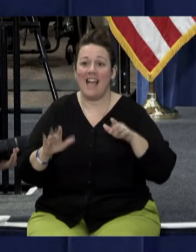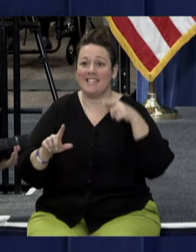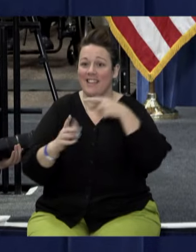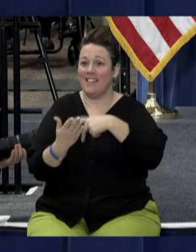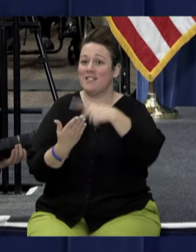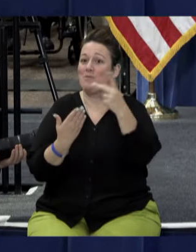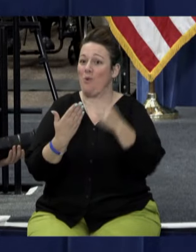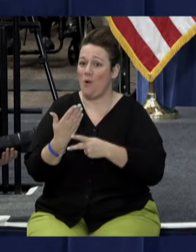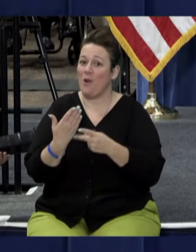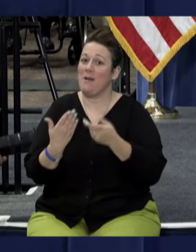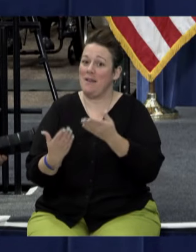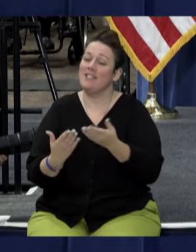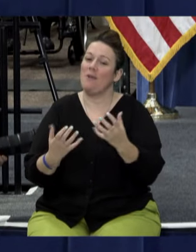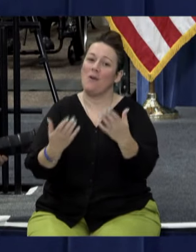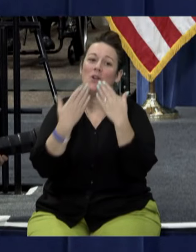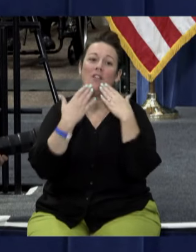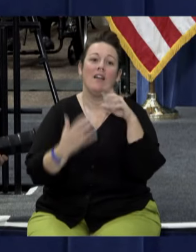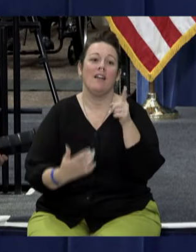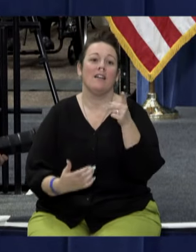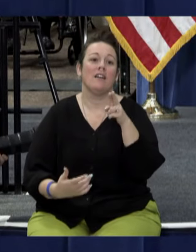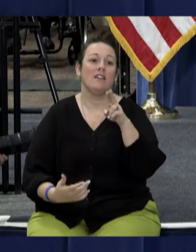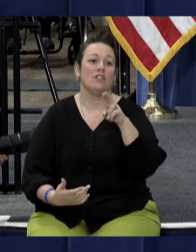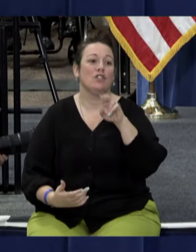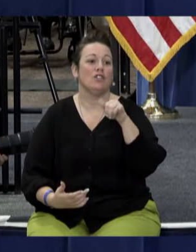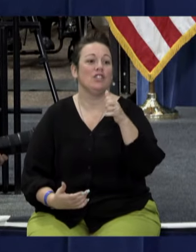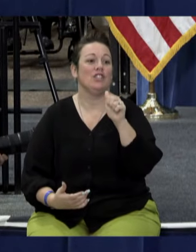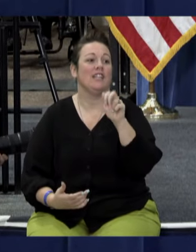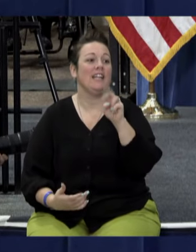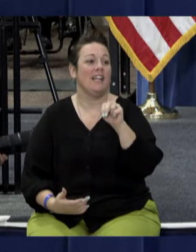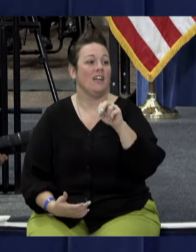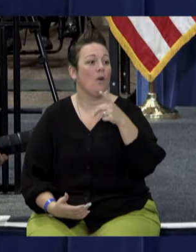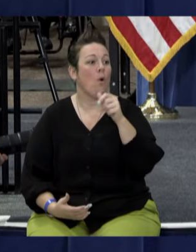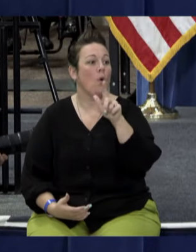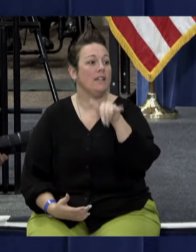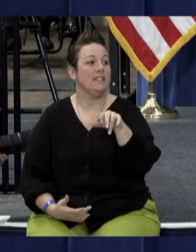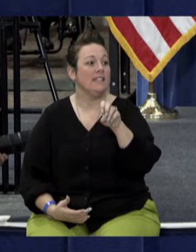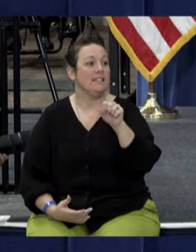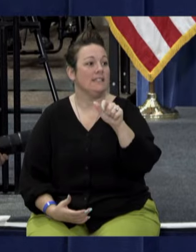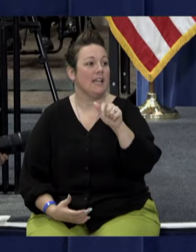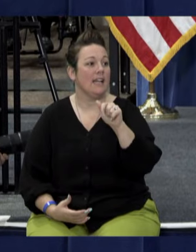So I want to thank Dr. Jean Goldie Sanitate for being here to tell us